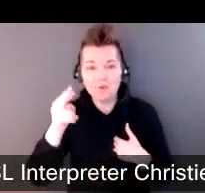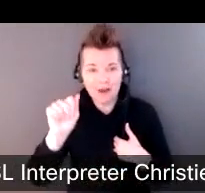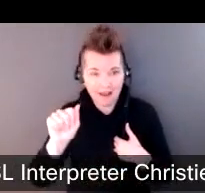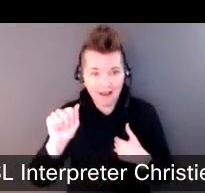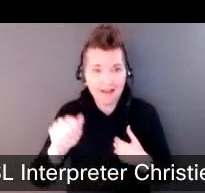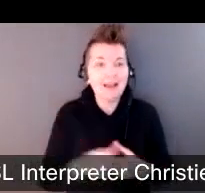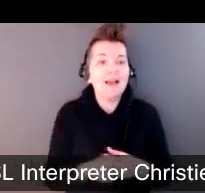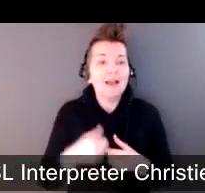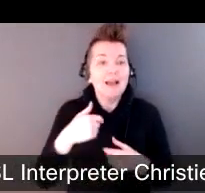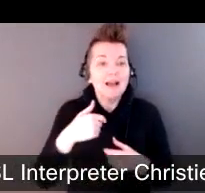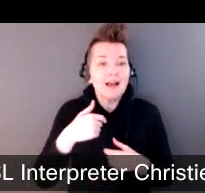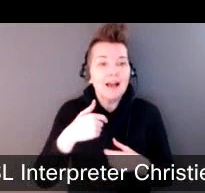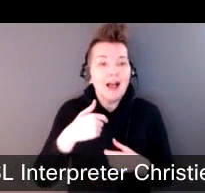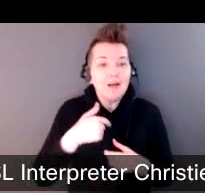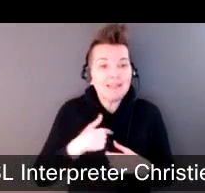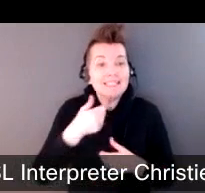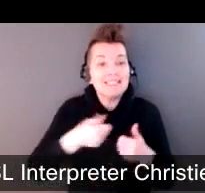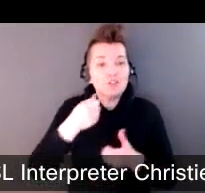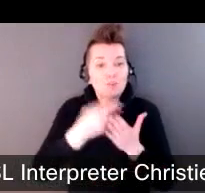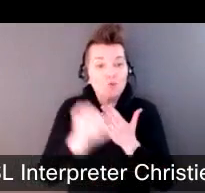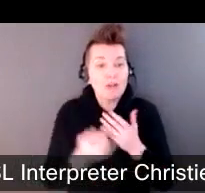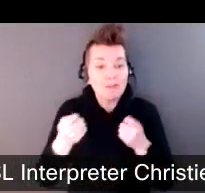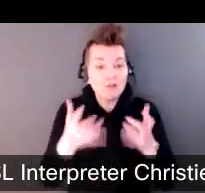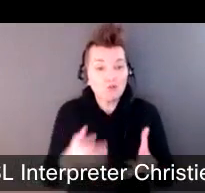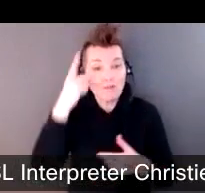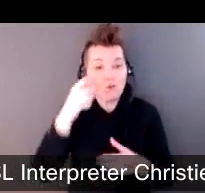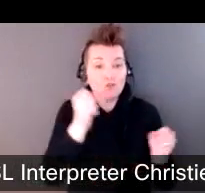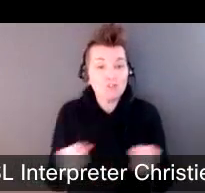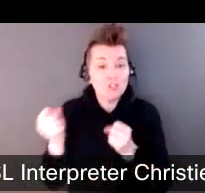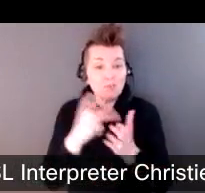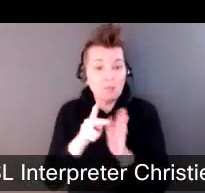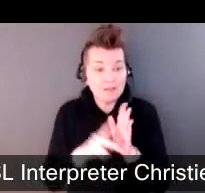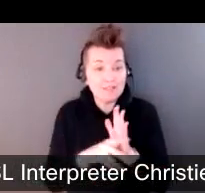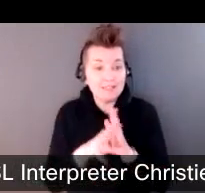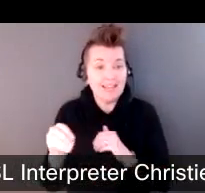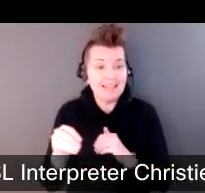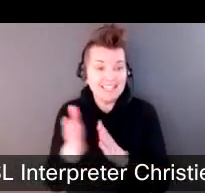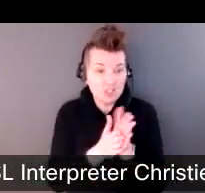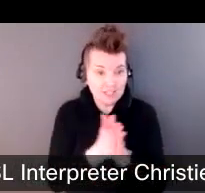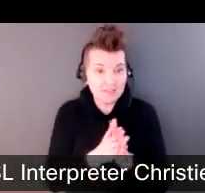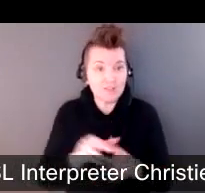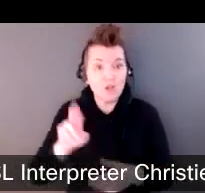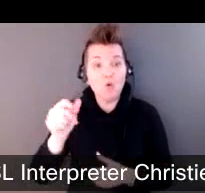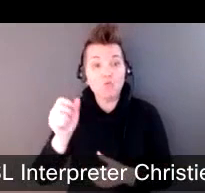Today I am joined by other presenters, including Roger Browne, director of traffic management.